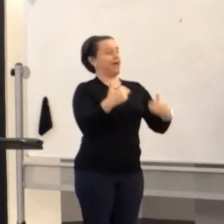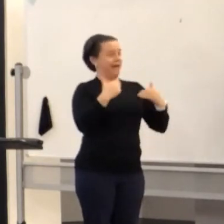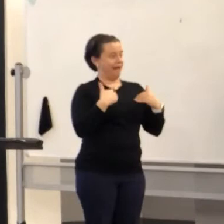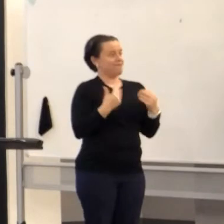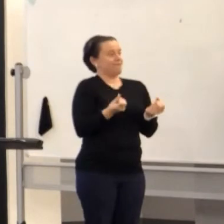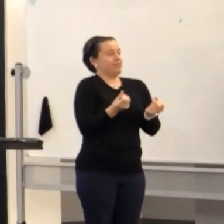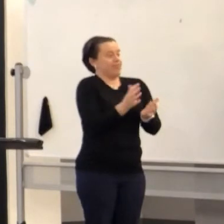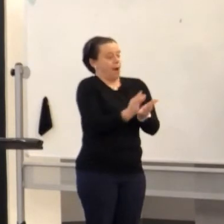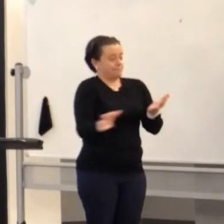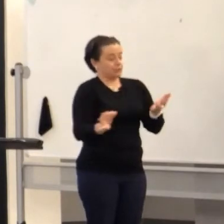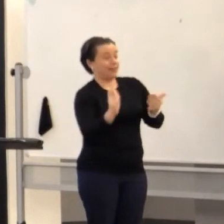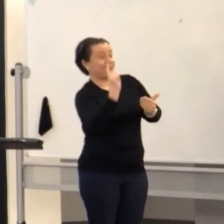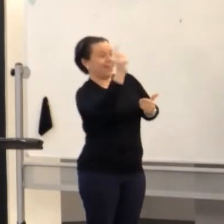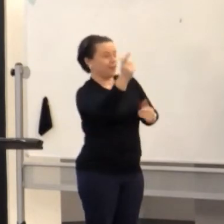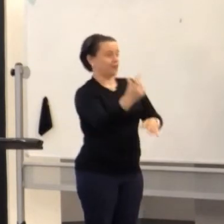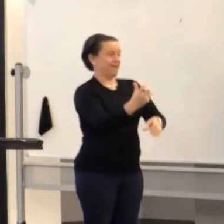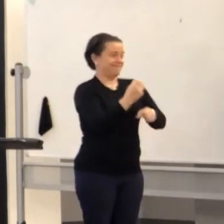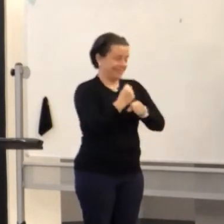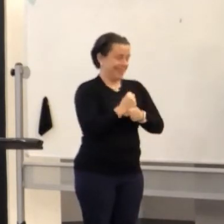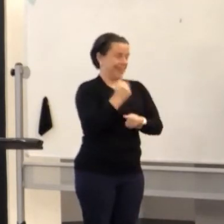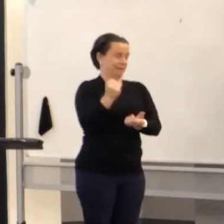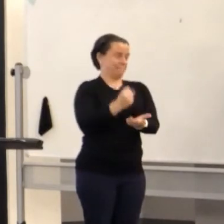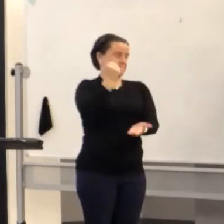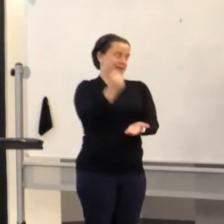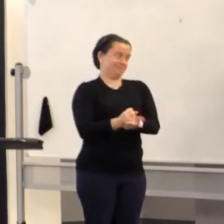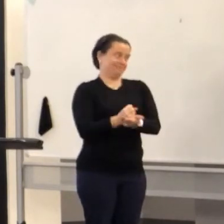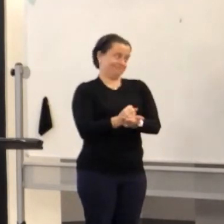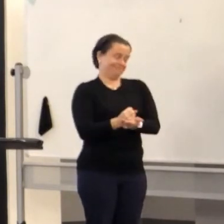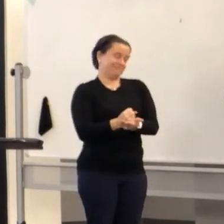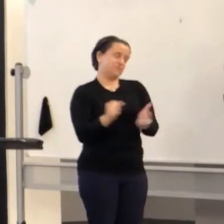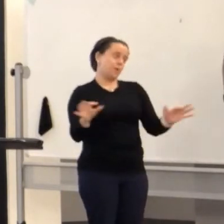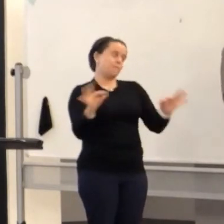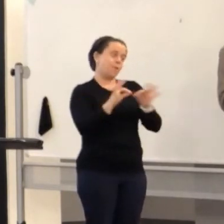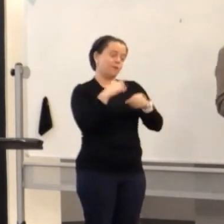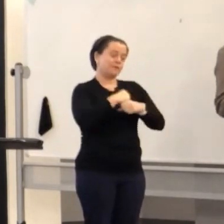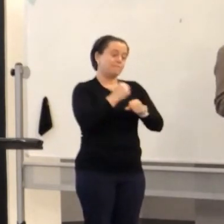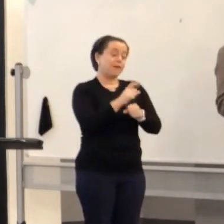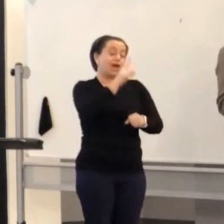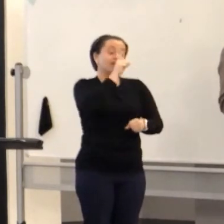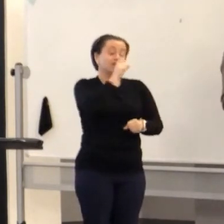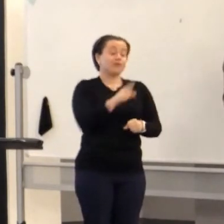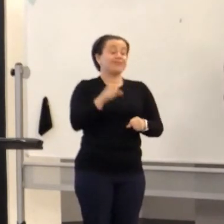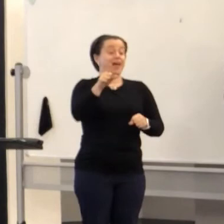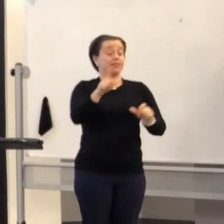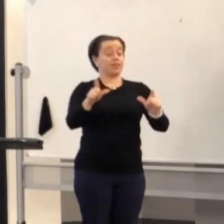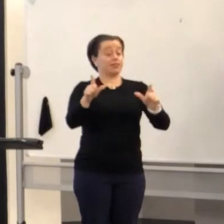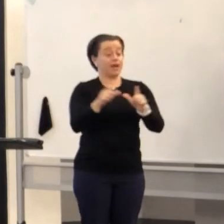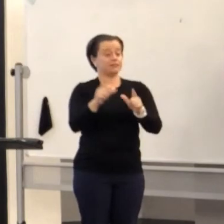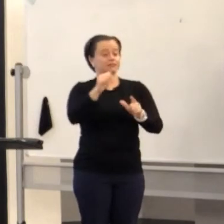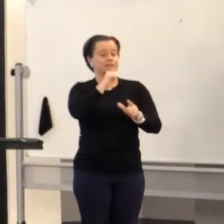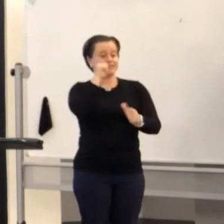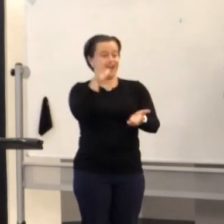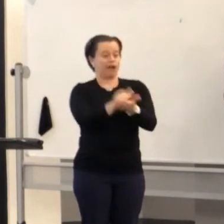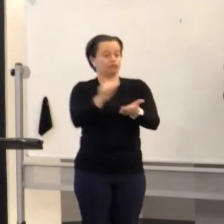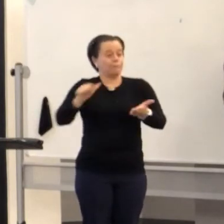at the open source licenses that are being used to make sure they don't foreclose the possibility of maintaining patent protection.